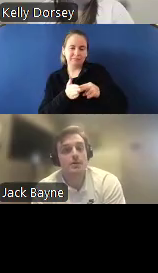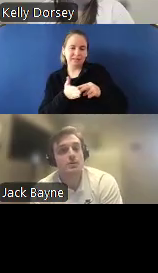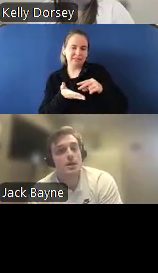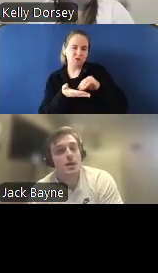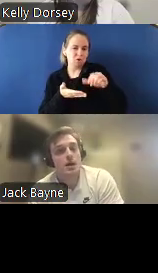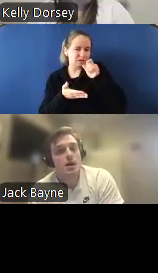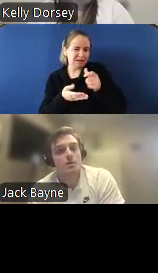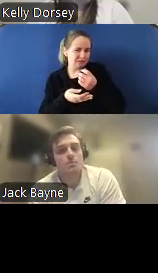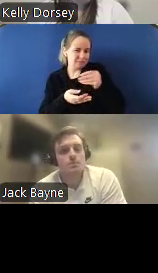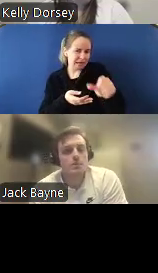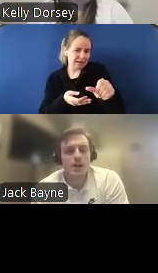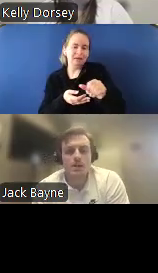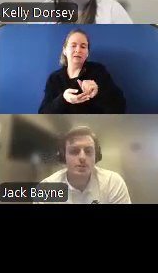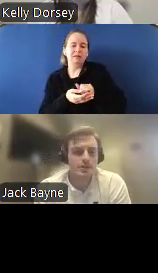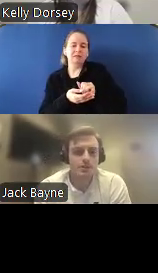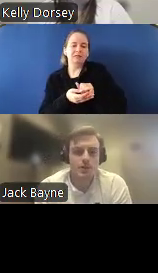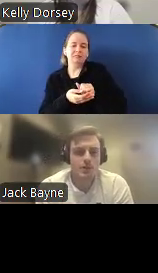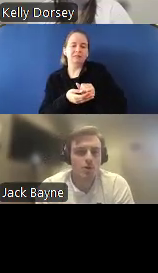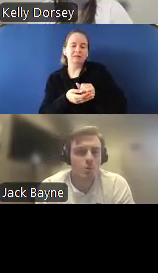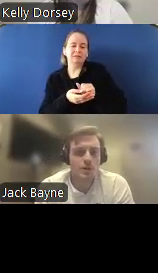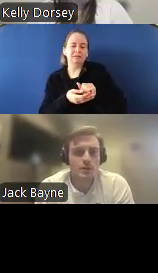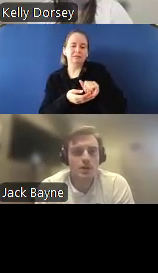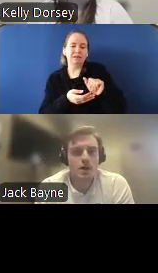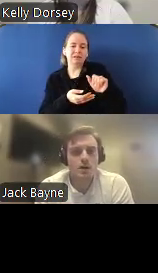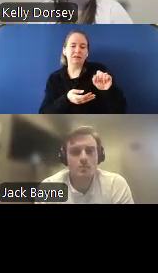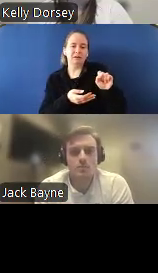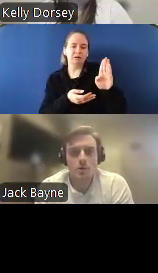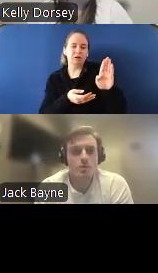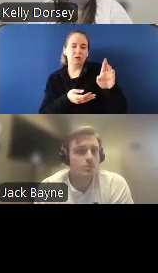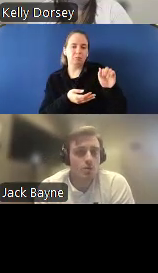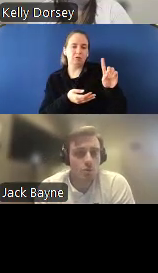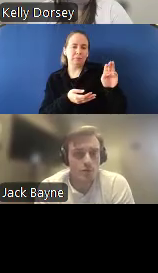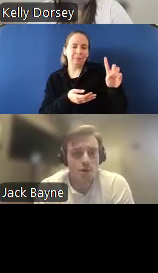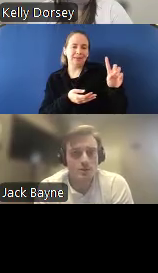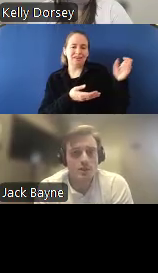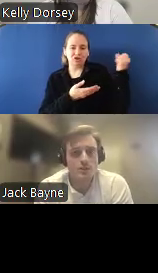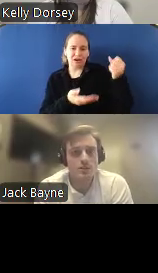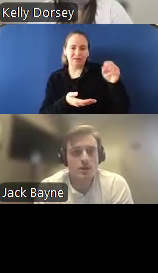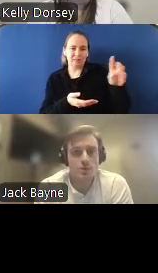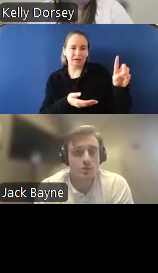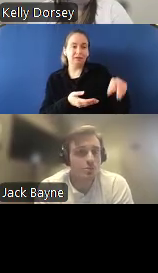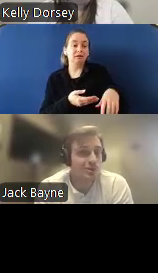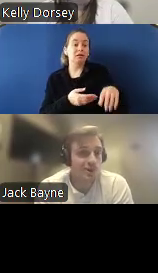Maryland. Had a beginner-friendly onboarding. So, the onboarding process took a little bit